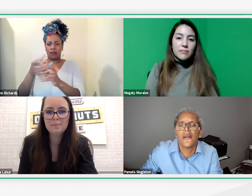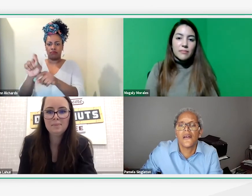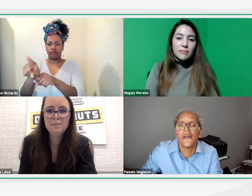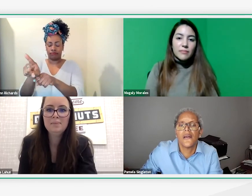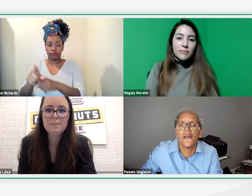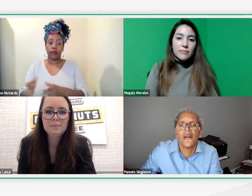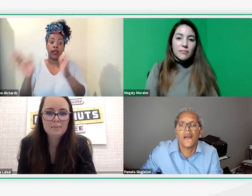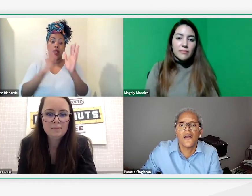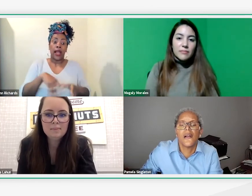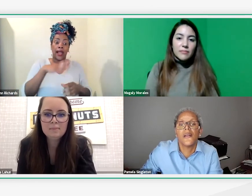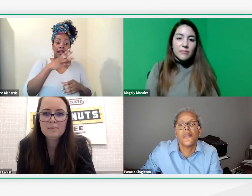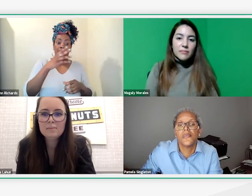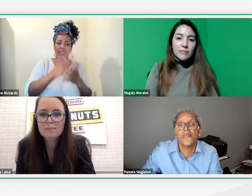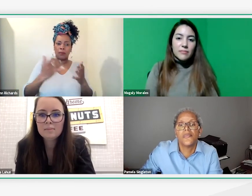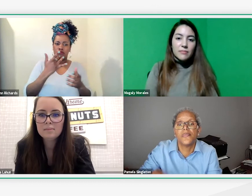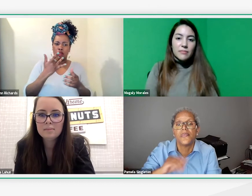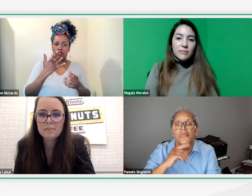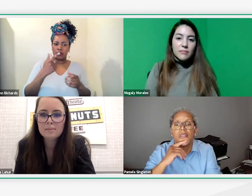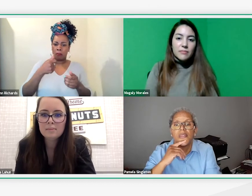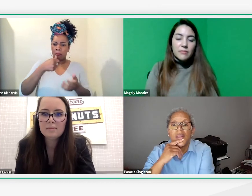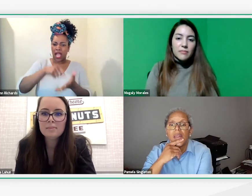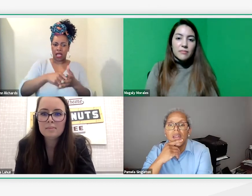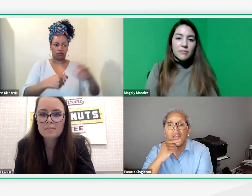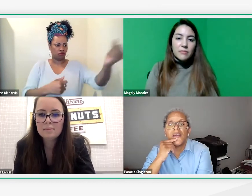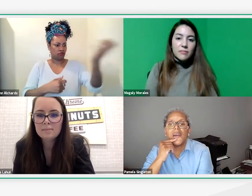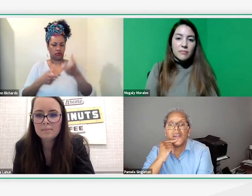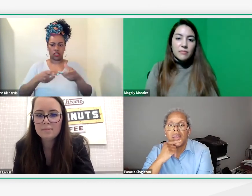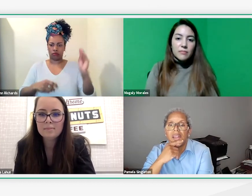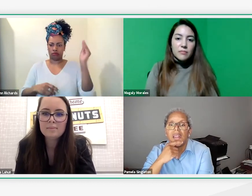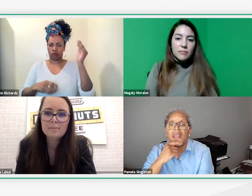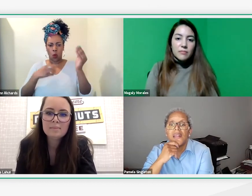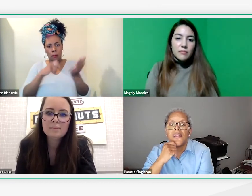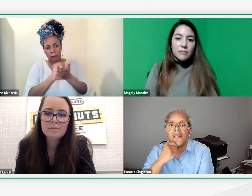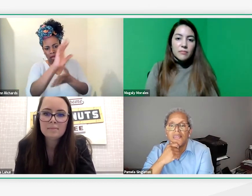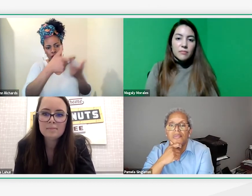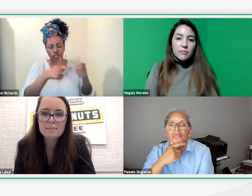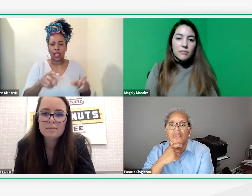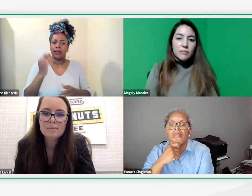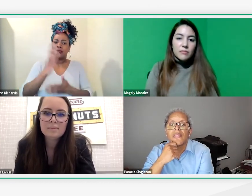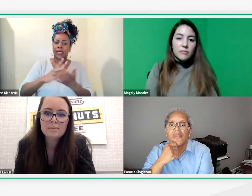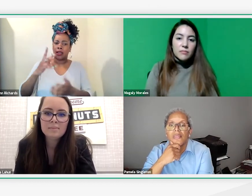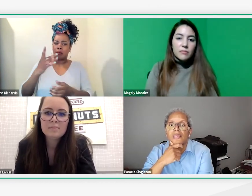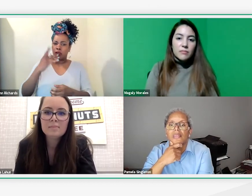So, we have electronic filing, and some people still prefer hard copy paper filing.